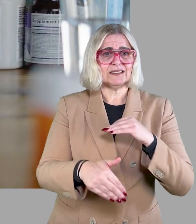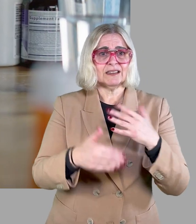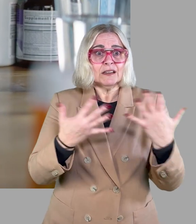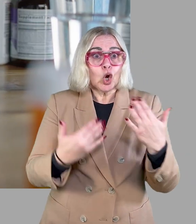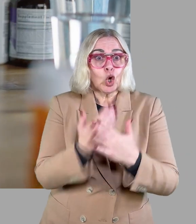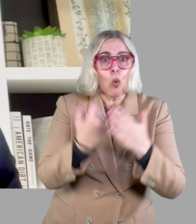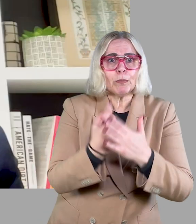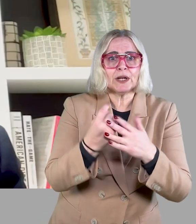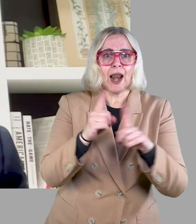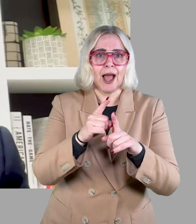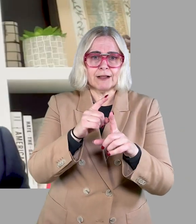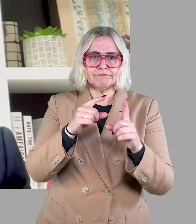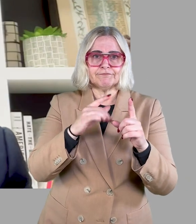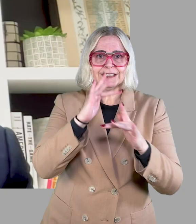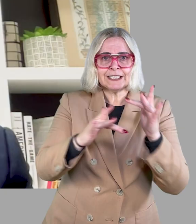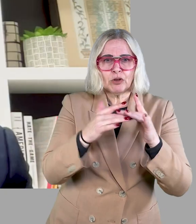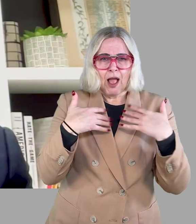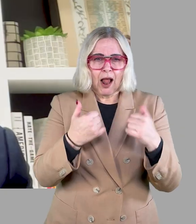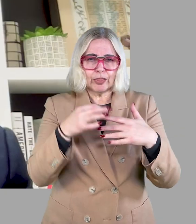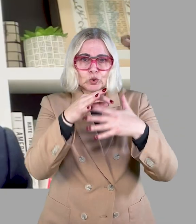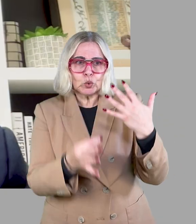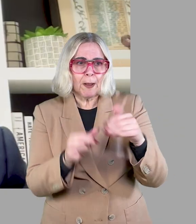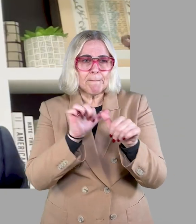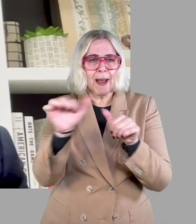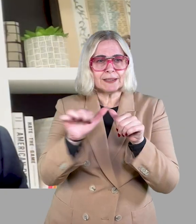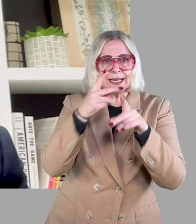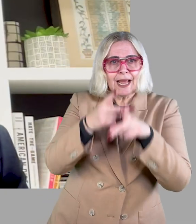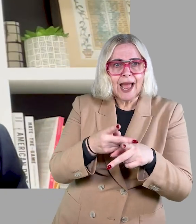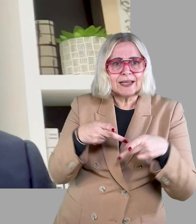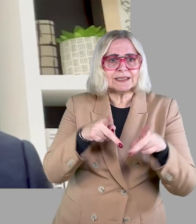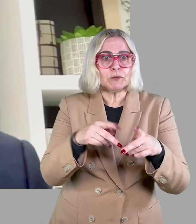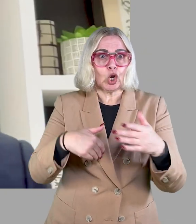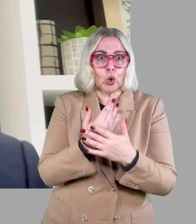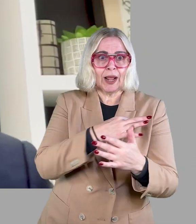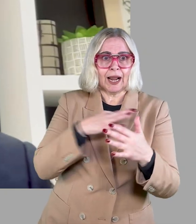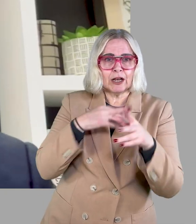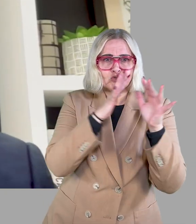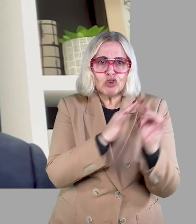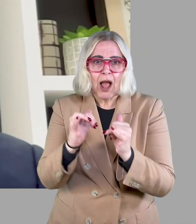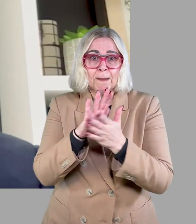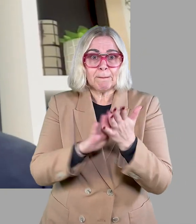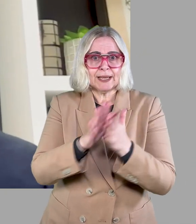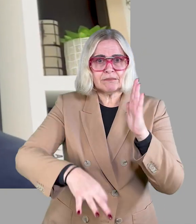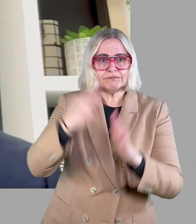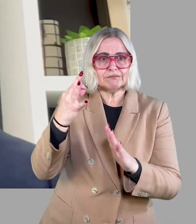further, as well as ongoing clinical trials in this field. And it's an exciting opportunity to further reduce the risk.